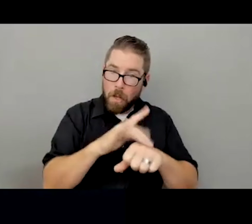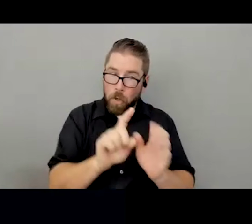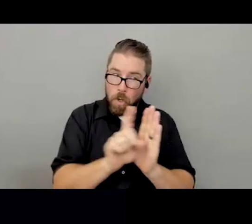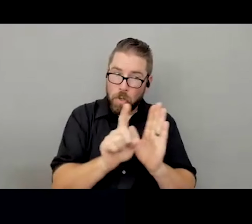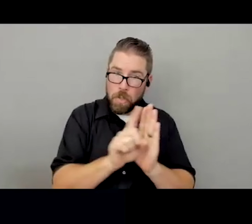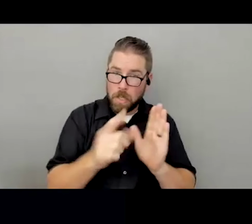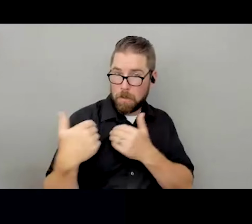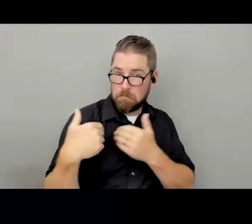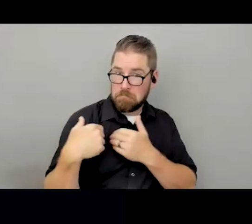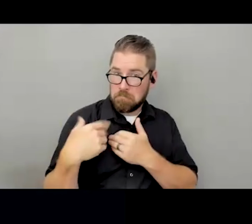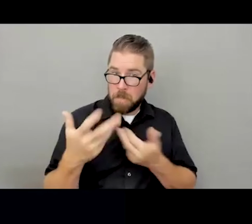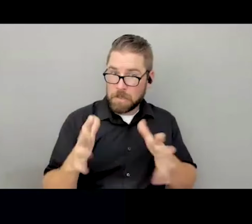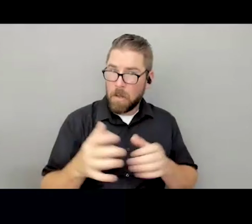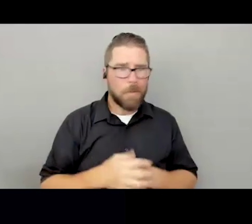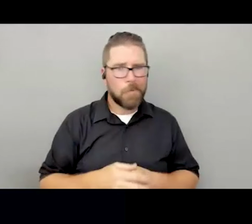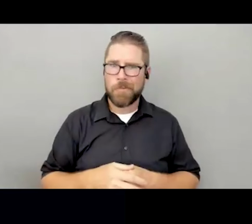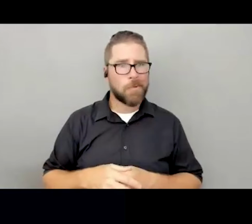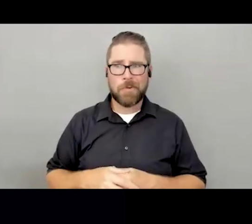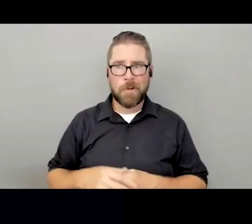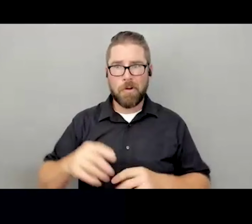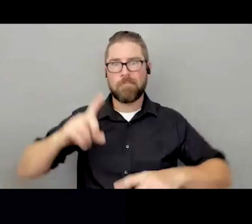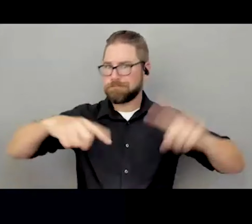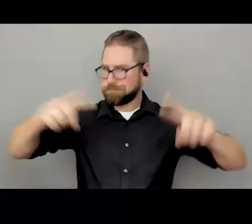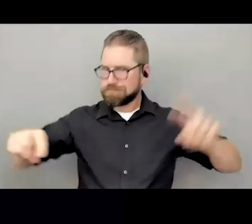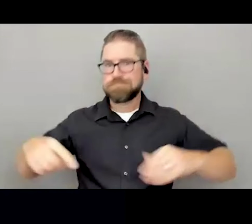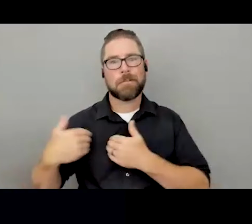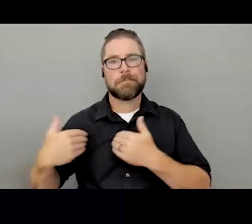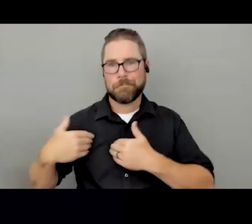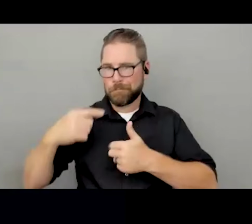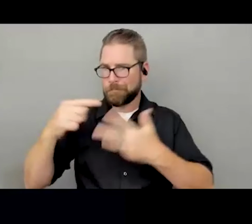So we have the high volume, we need to work on our efficiencies.